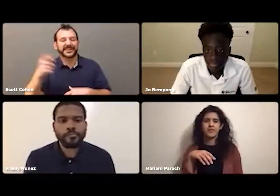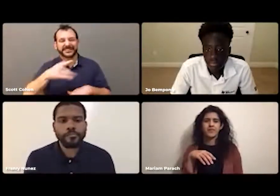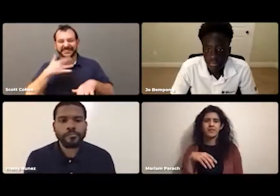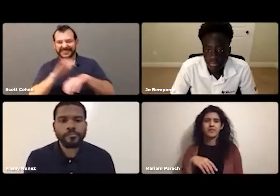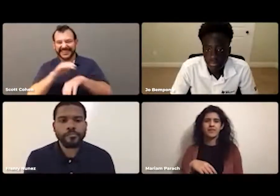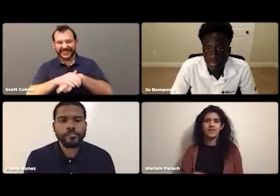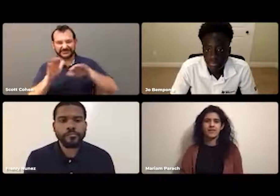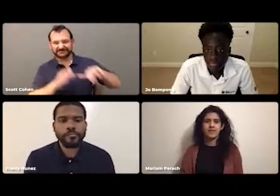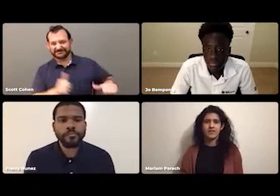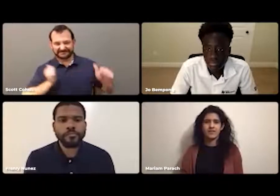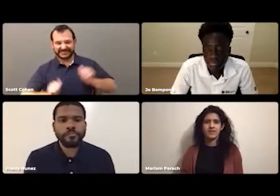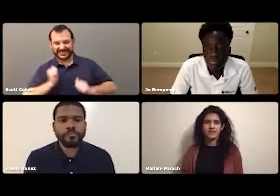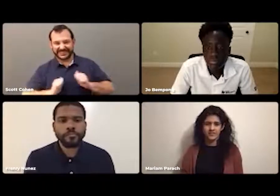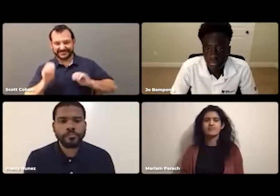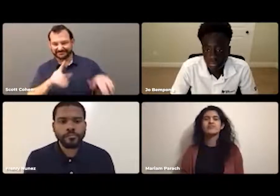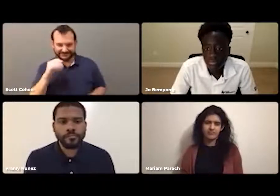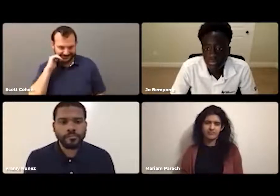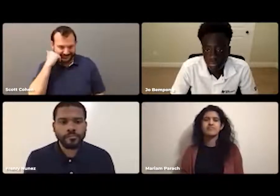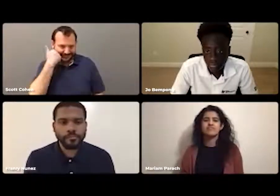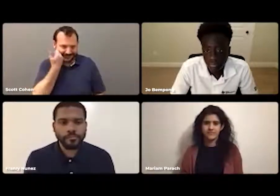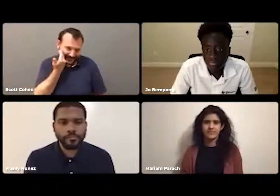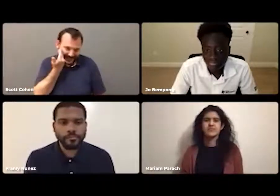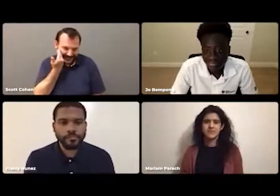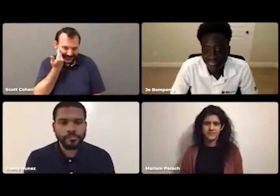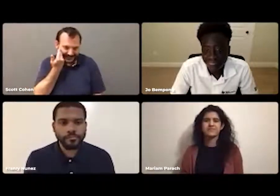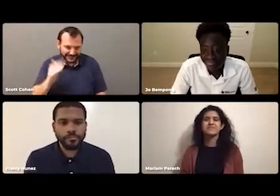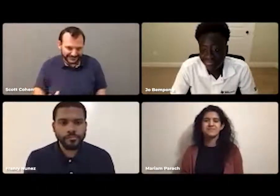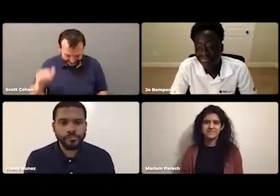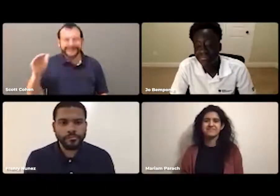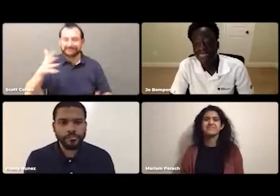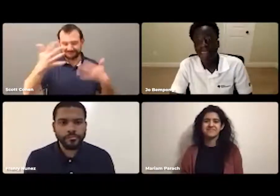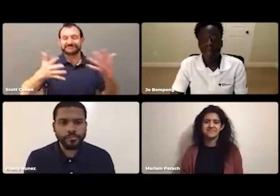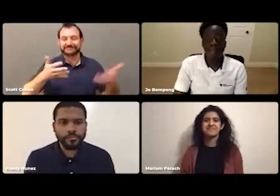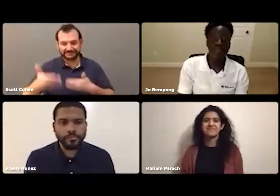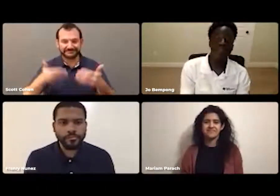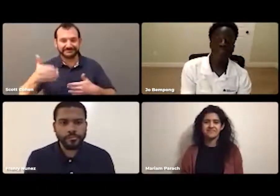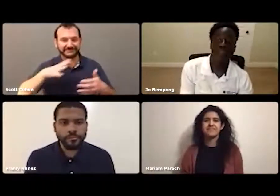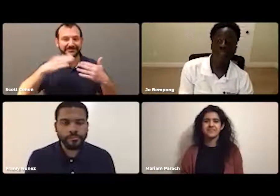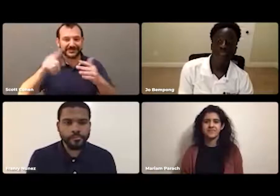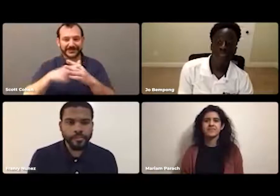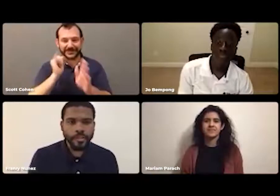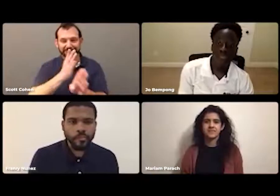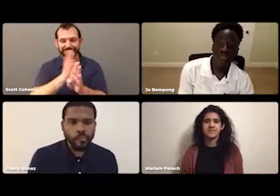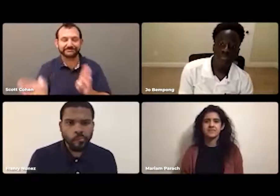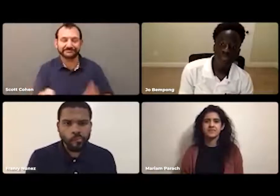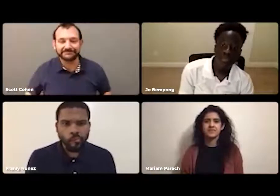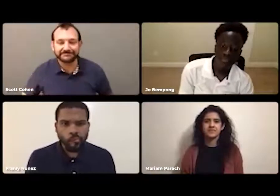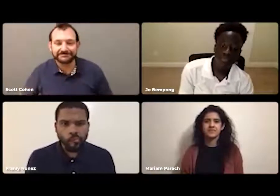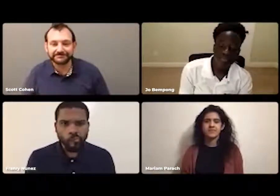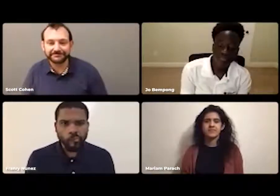PANELIST [unknown speaker]: I'd be scared to touch any paper or mail. All universities have all decided to go online, right? PANELIST [unknown speaker]: Yes, until April 13th. Even K-12! But, they first said until the end of March. For the second semester. What about the graduation celebrations? PANELIST [unknown speaker]: I think they're postponed.